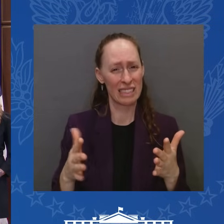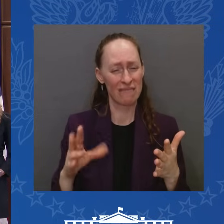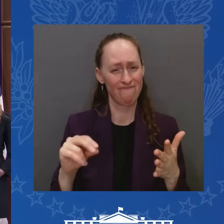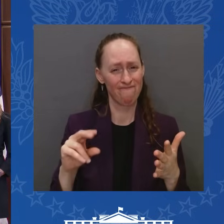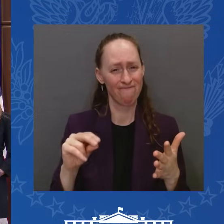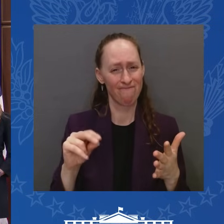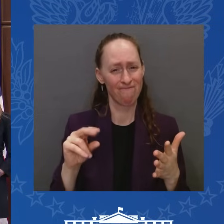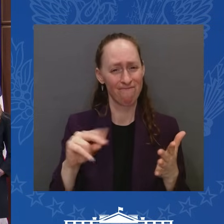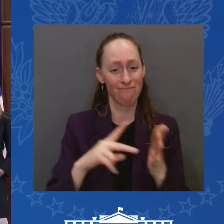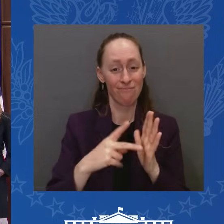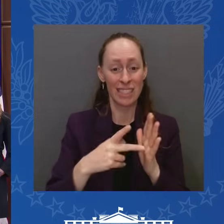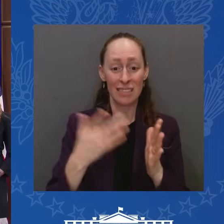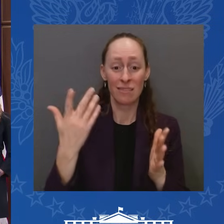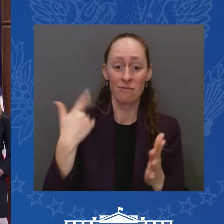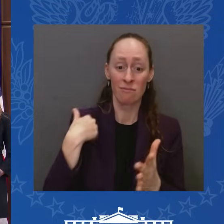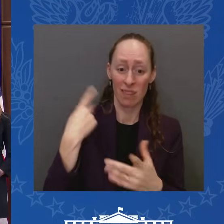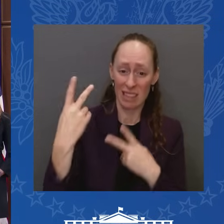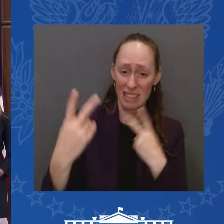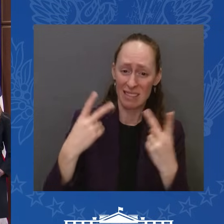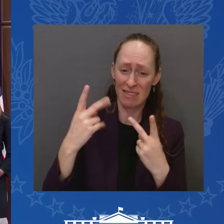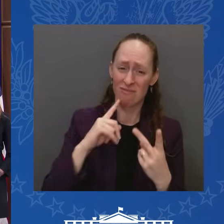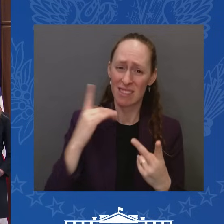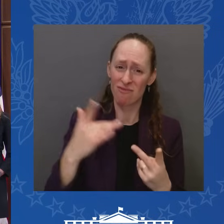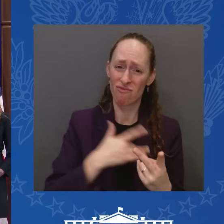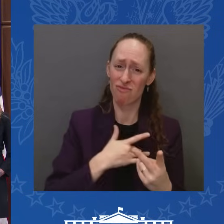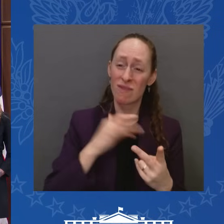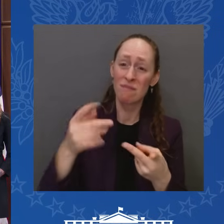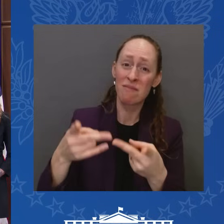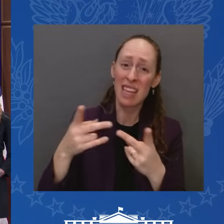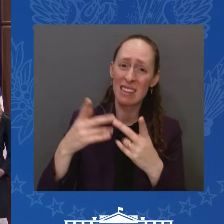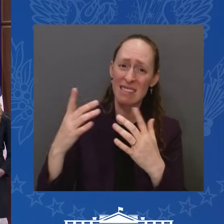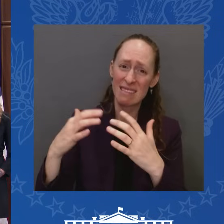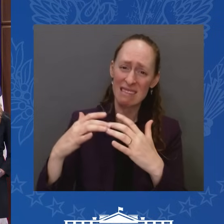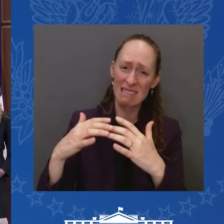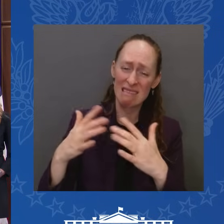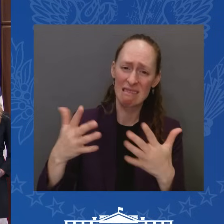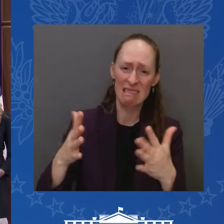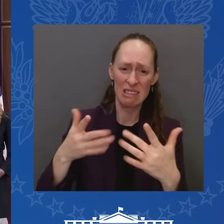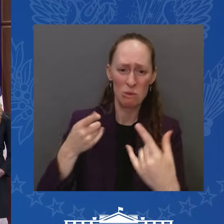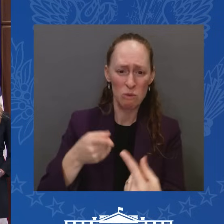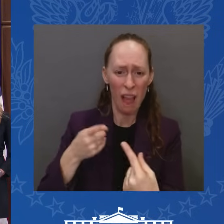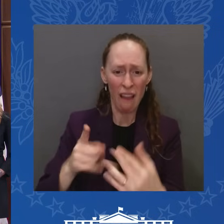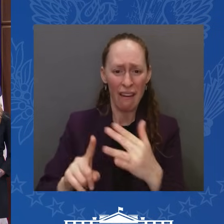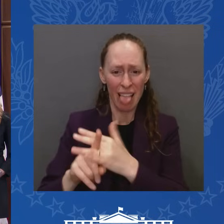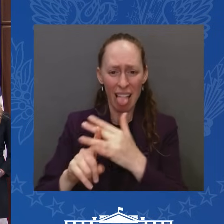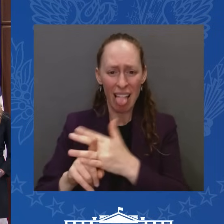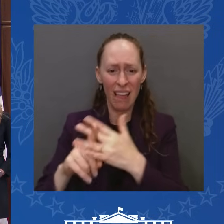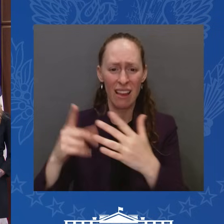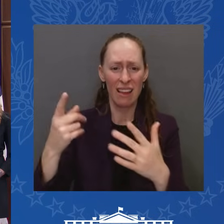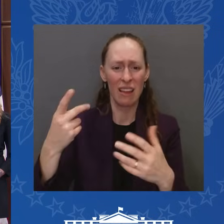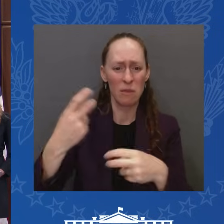are brimming with possibility. They are filled with diverse entrepreneurial minds.